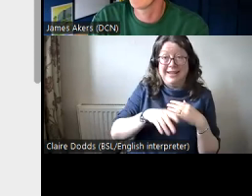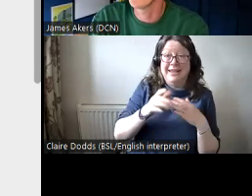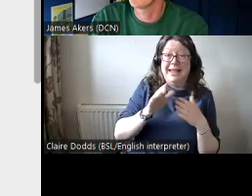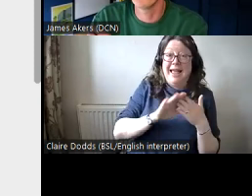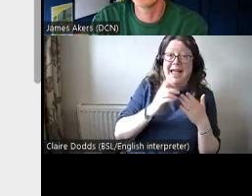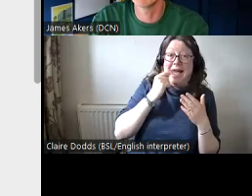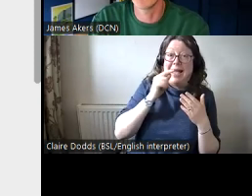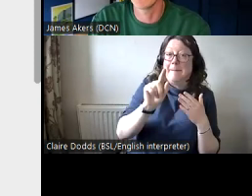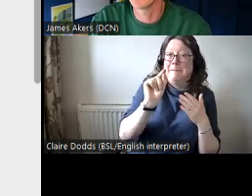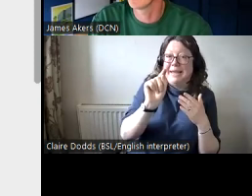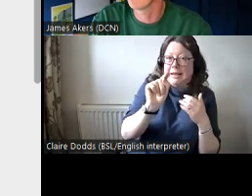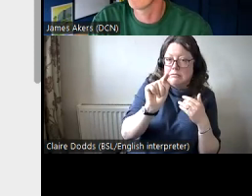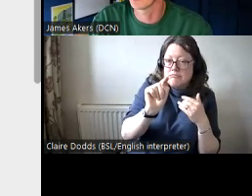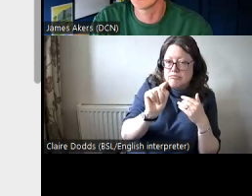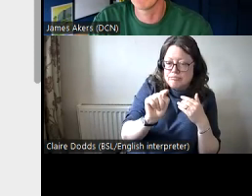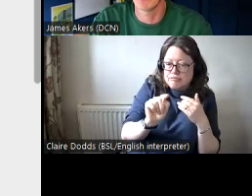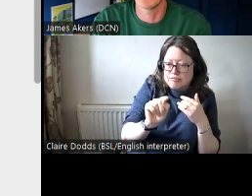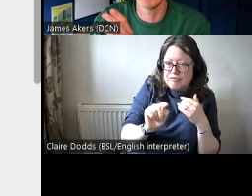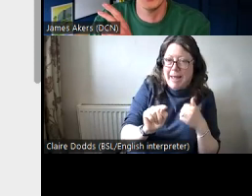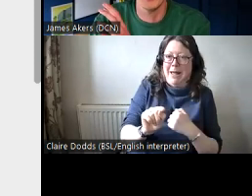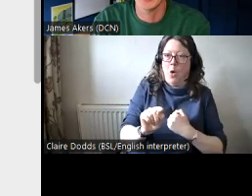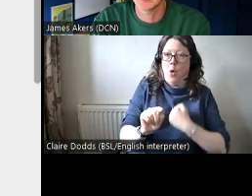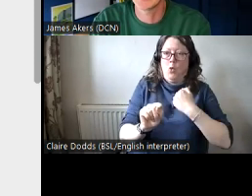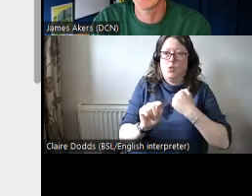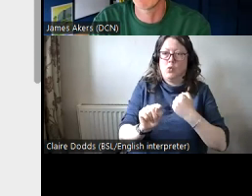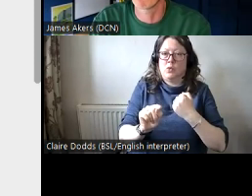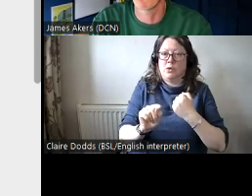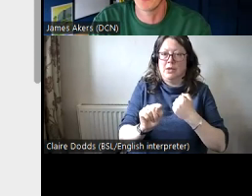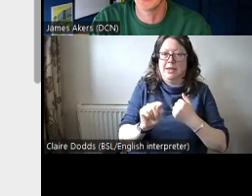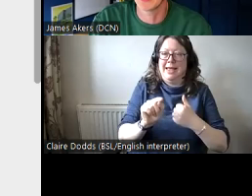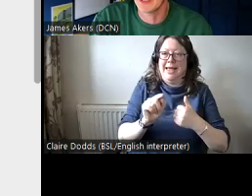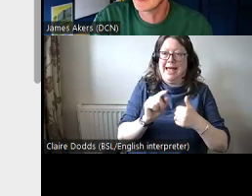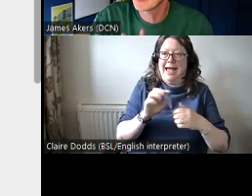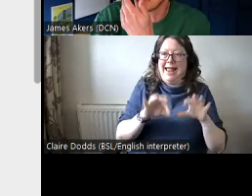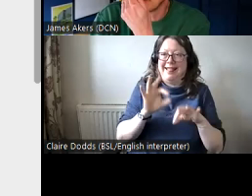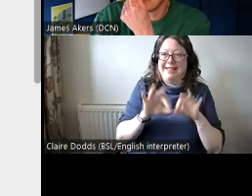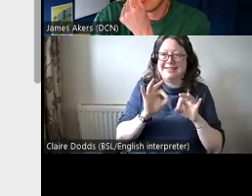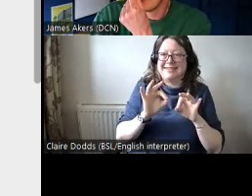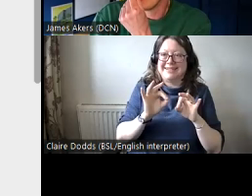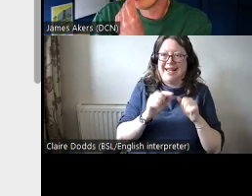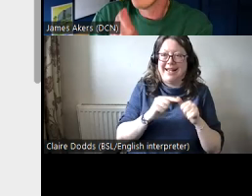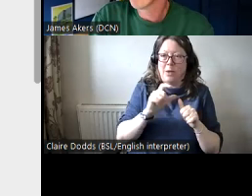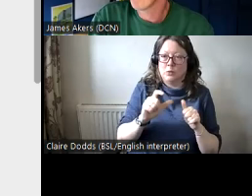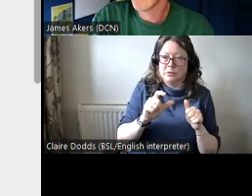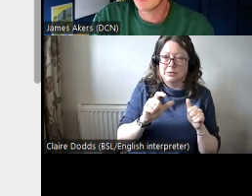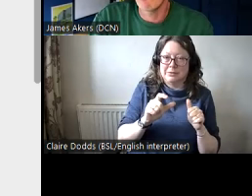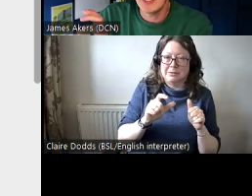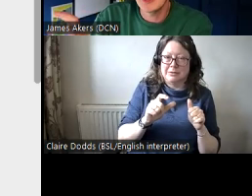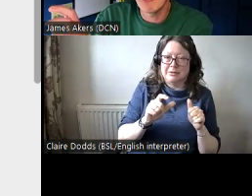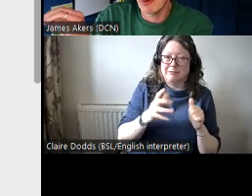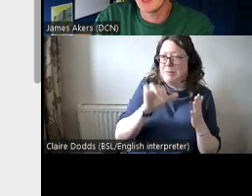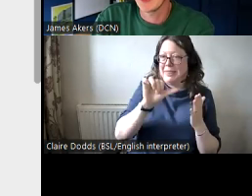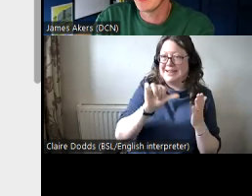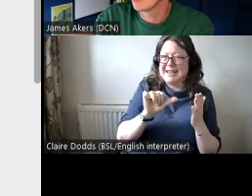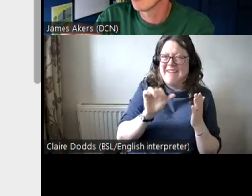and then choose my Analytics account from this list. It's really small, the text in here.